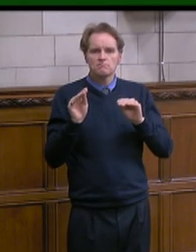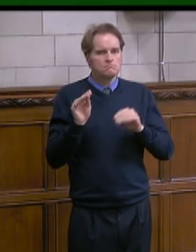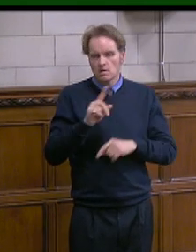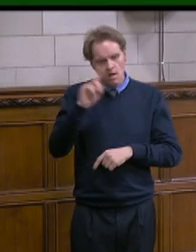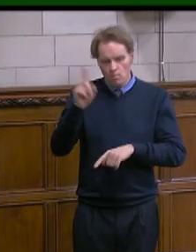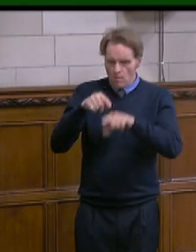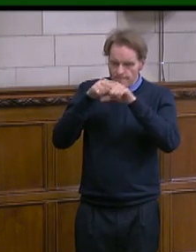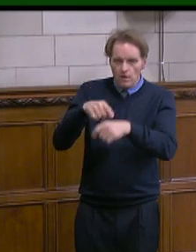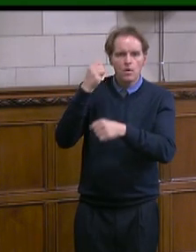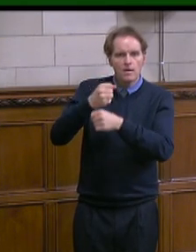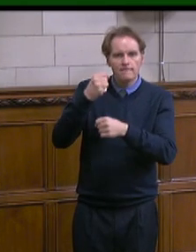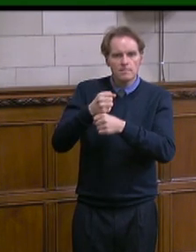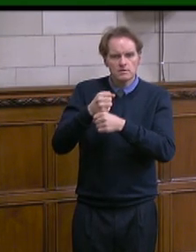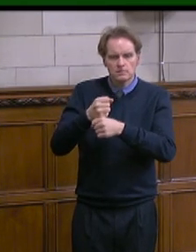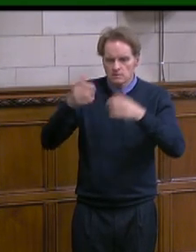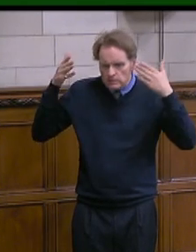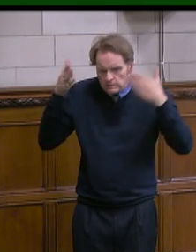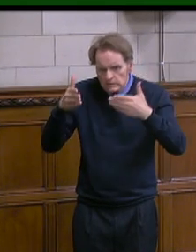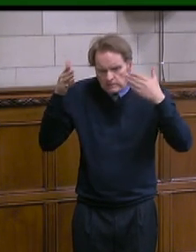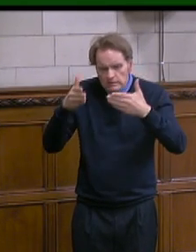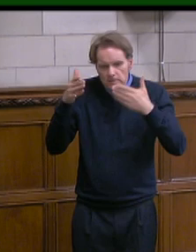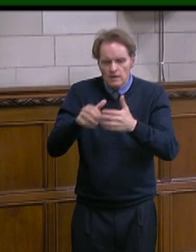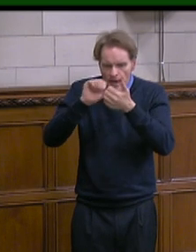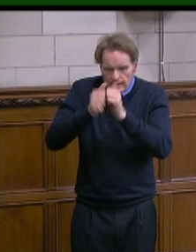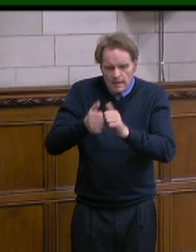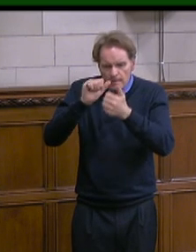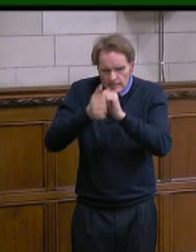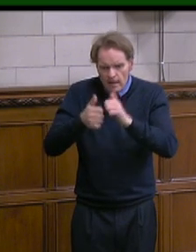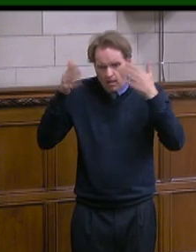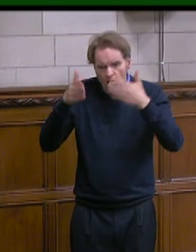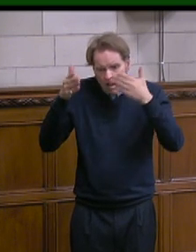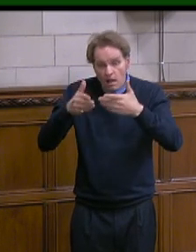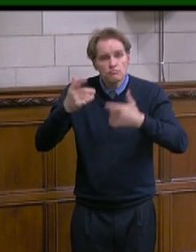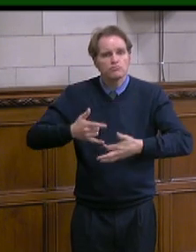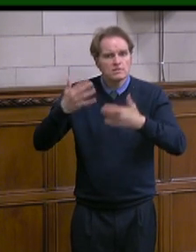have squeezed things out and narrowed it down very tightly to being based solely on examinations.